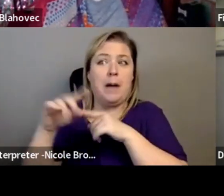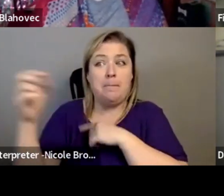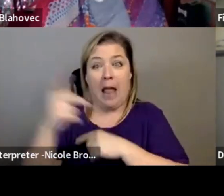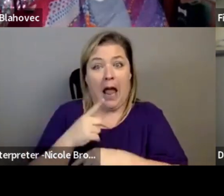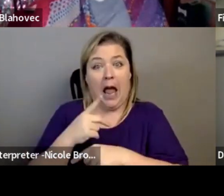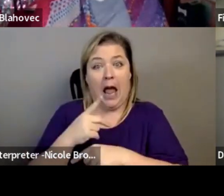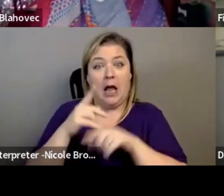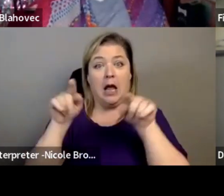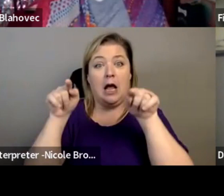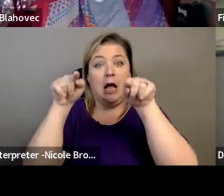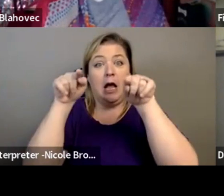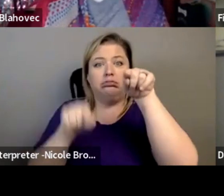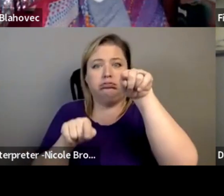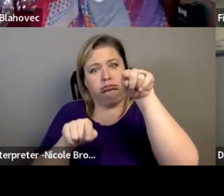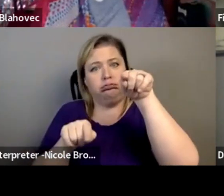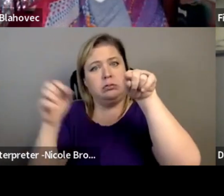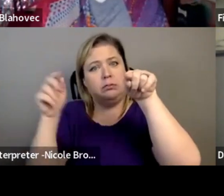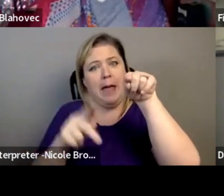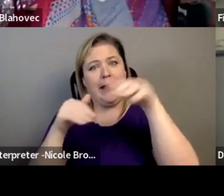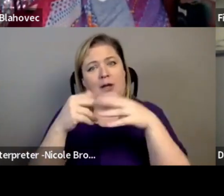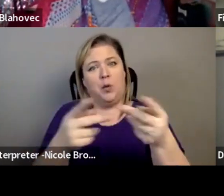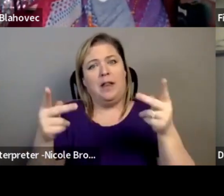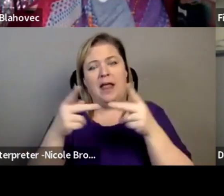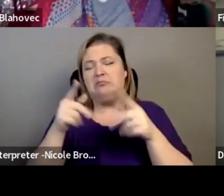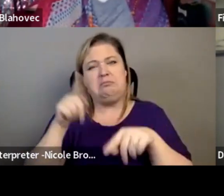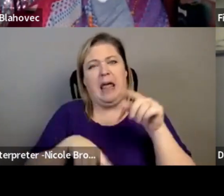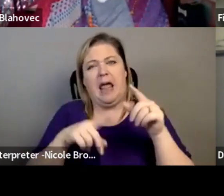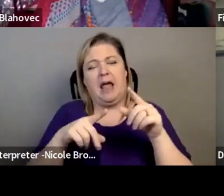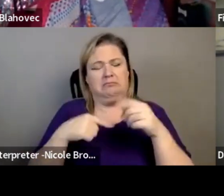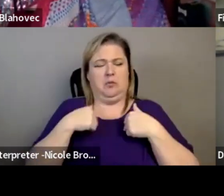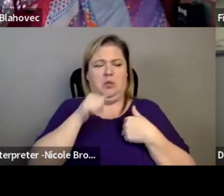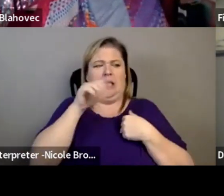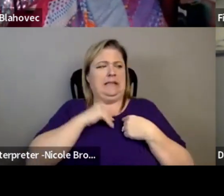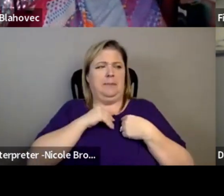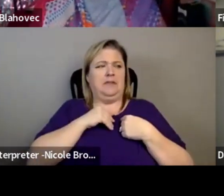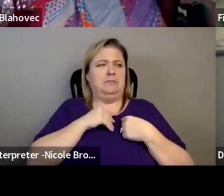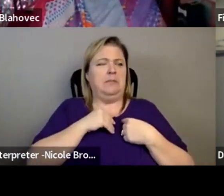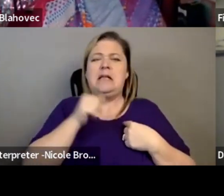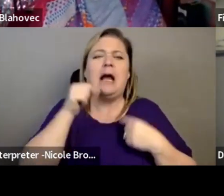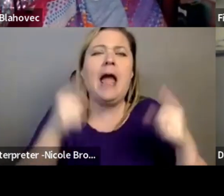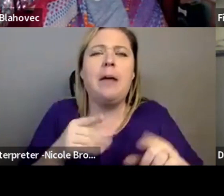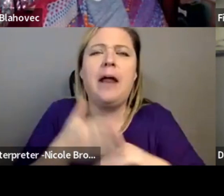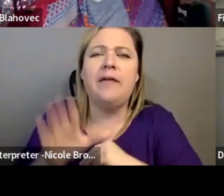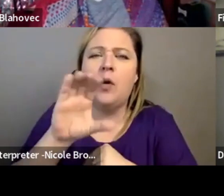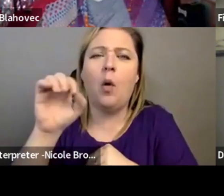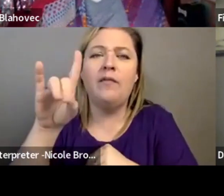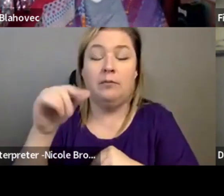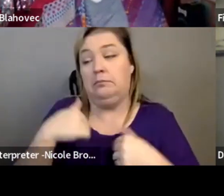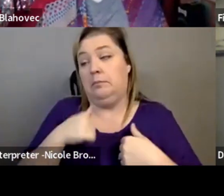back in your place. No, we're not going to do that. And we're not going to do that after COVID. Either. Or at least I'm not. And I hope you won't